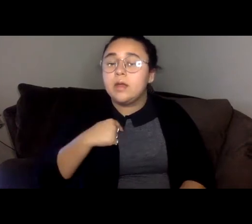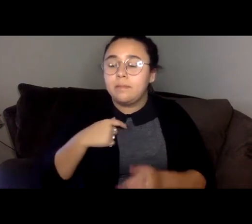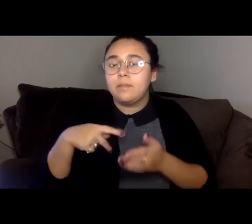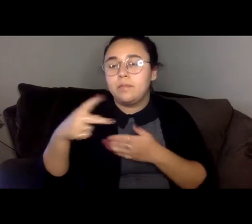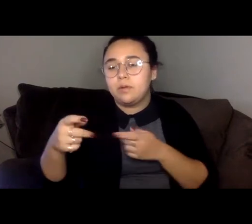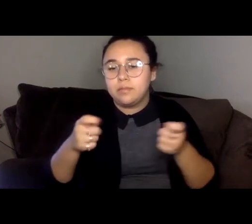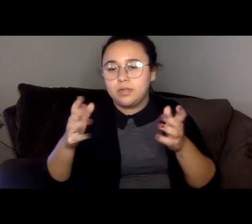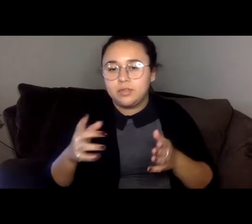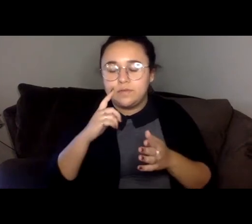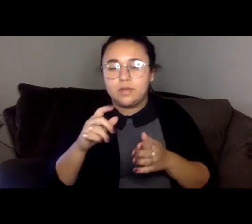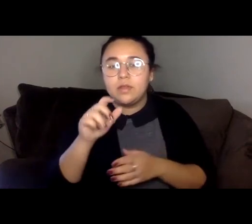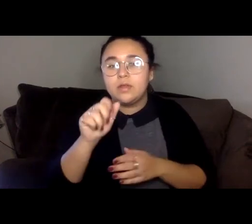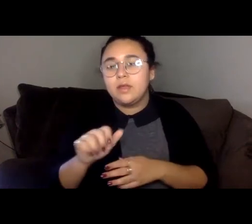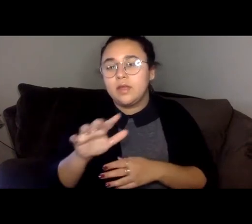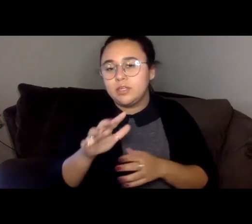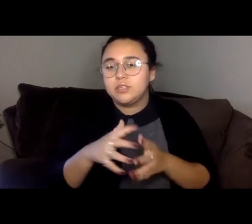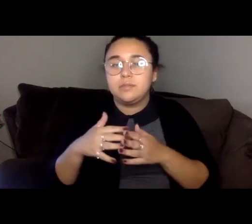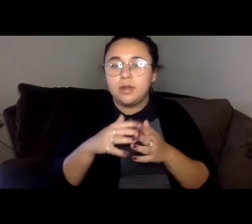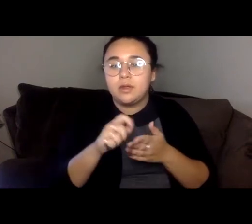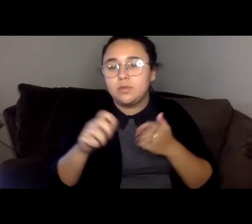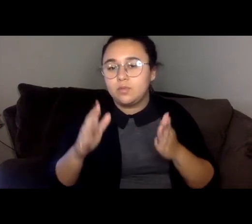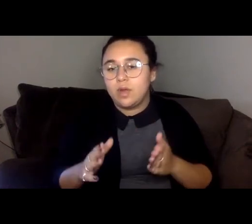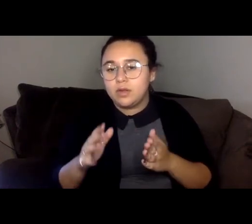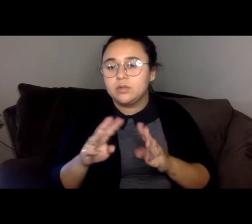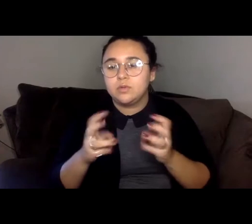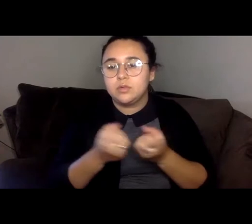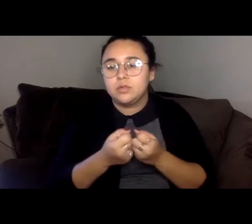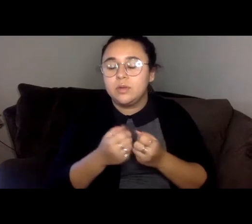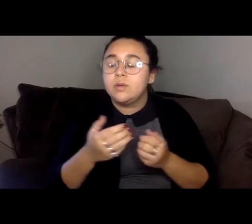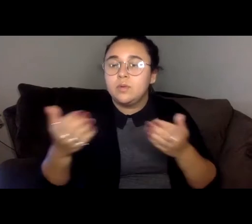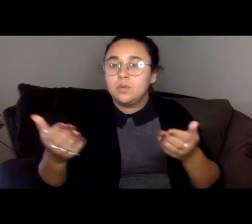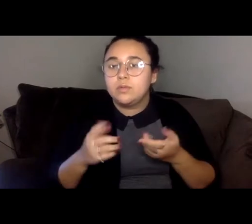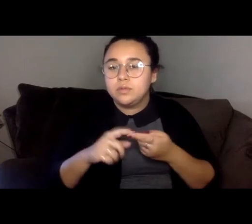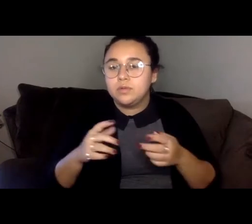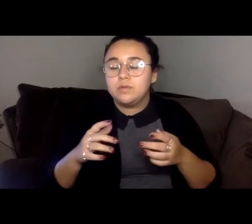and it is my pleasure to welcome you to our virtual event space, a quick visual description